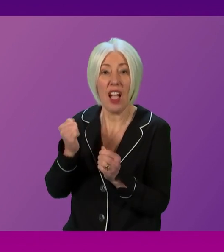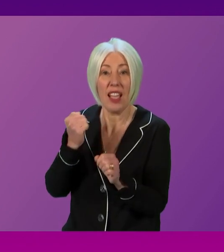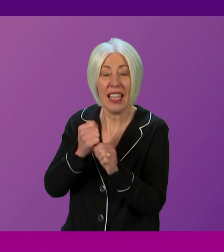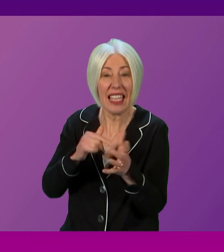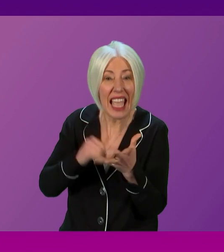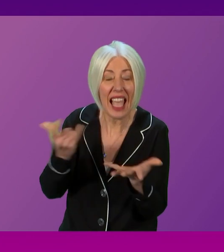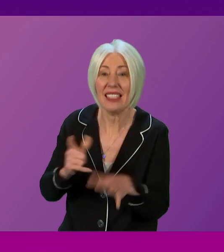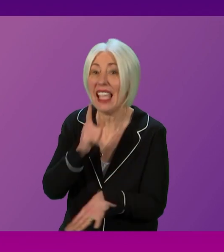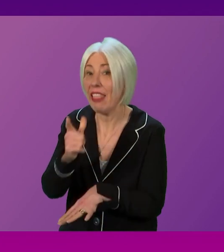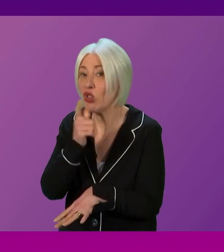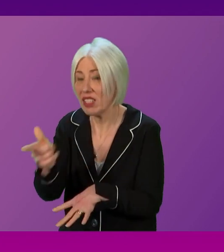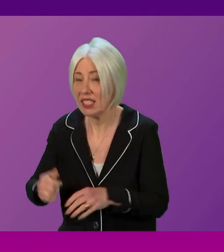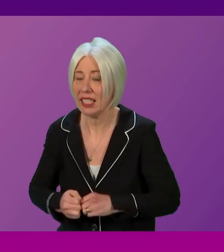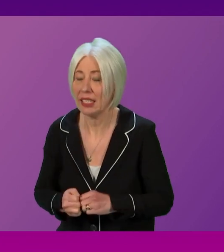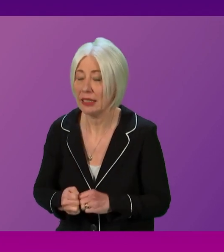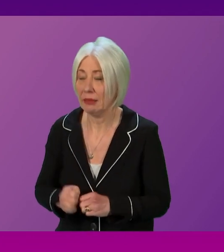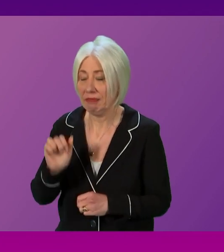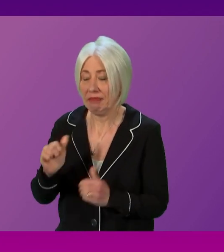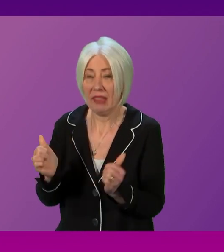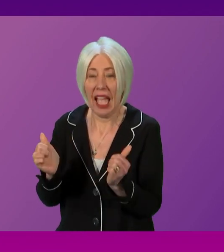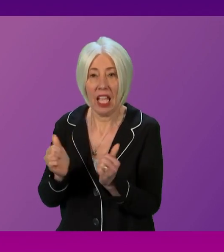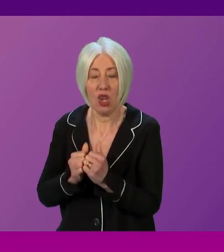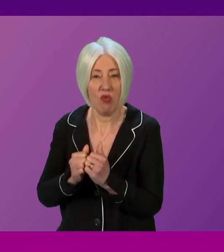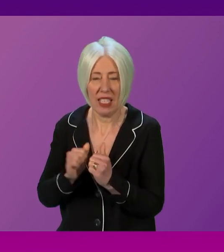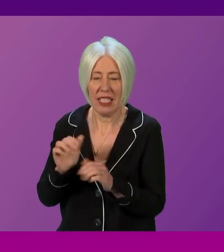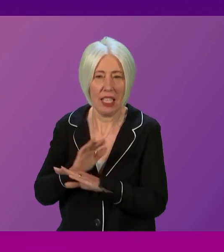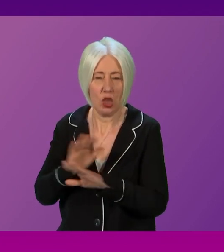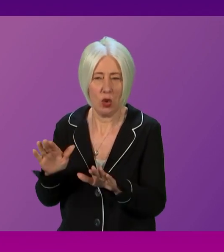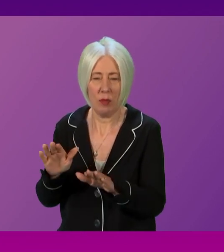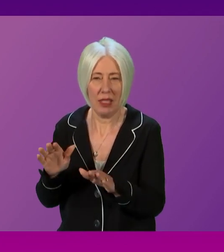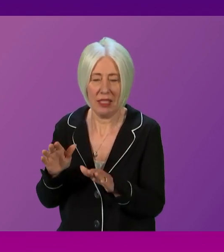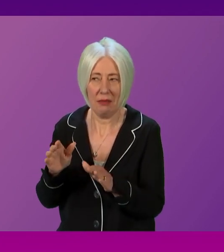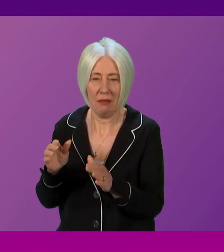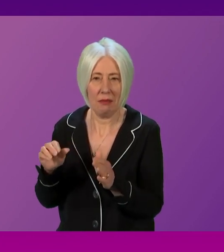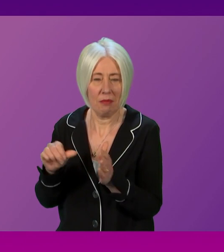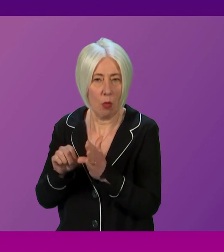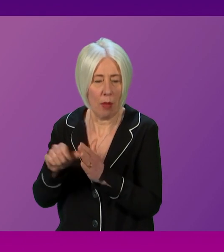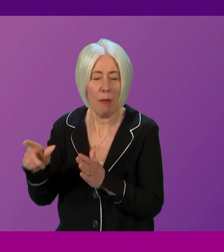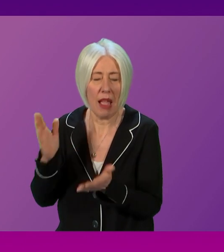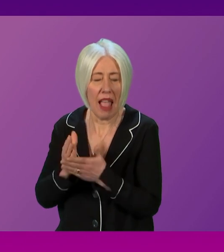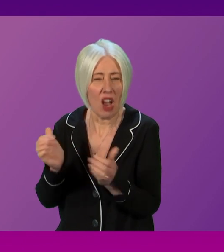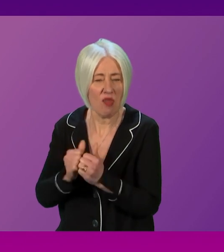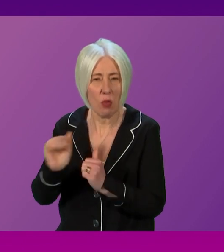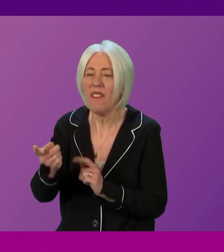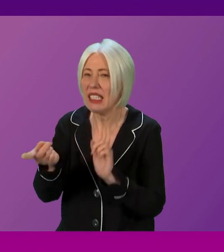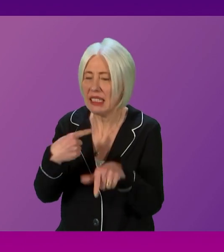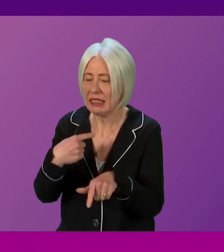I very much agree with that. I echo Bob Doris’s concerns and what he has said in response to them.